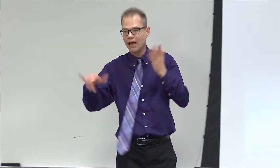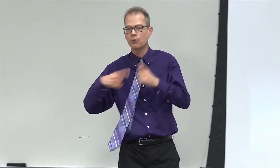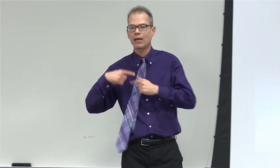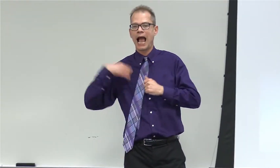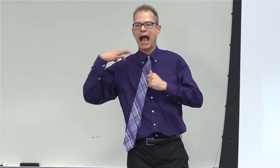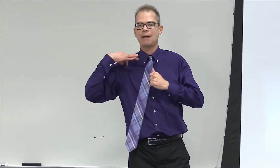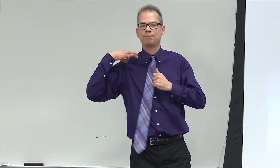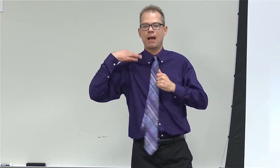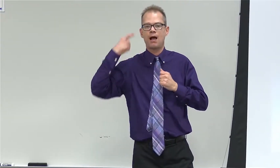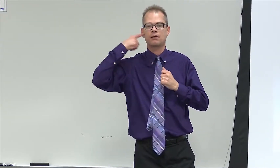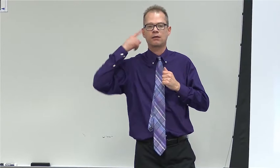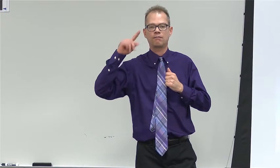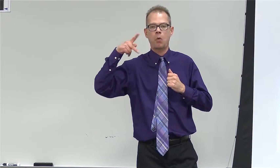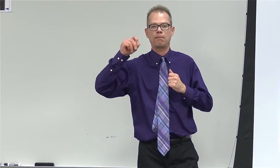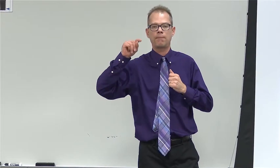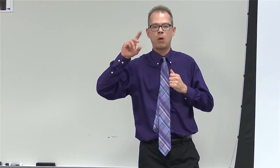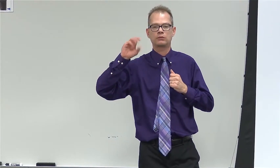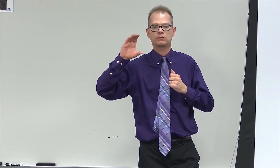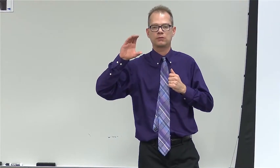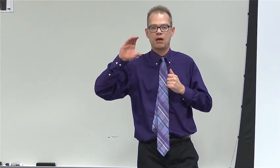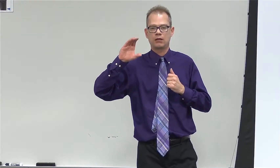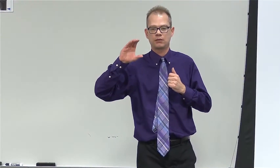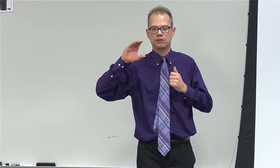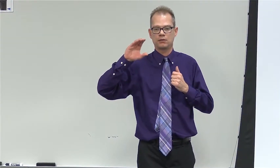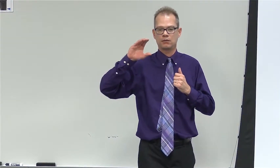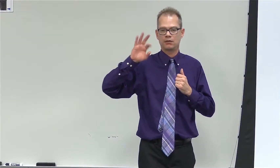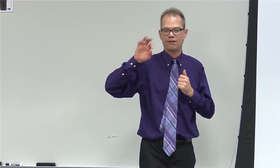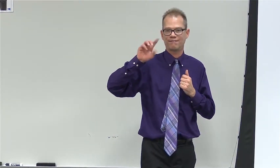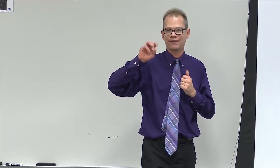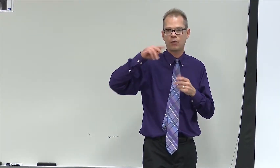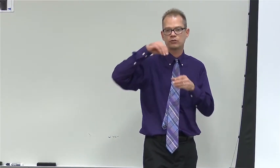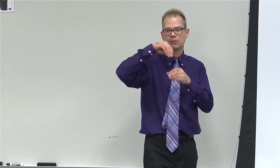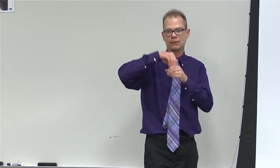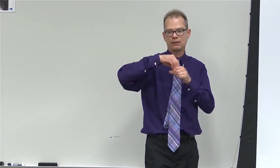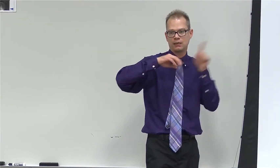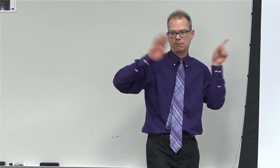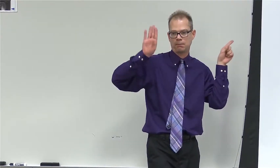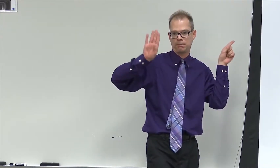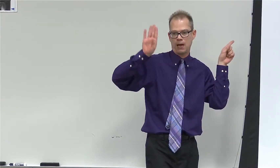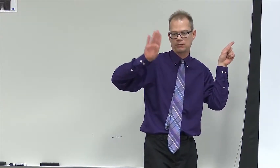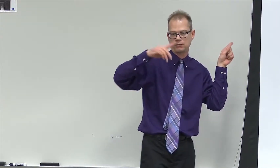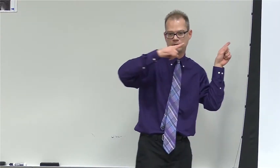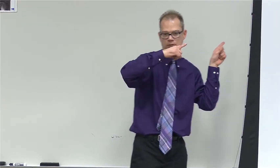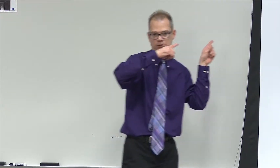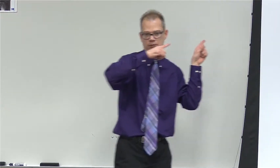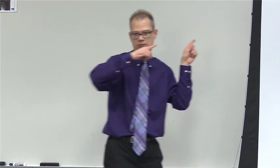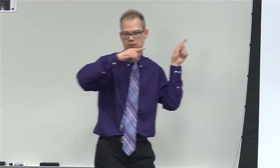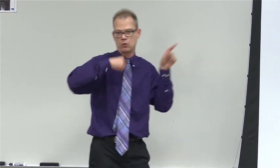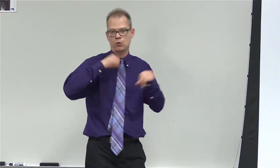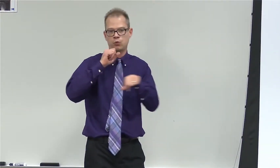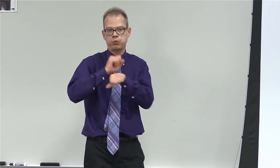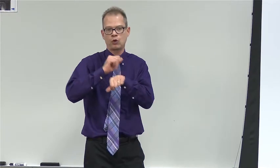That's when I decided to apply for a post-doc fellowship in Boston.